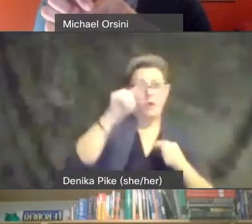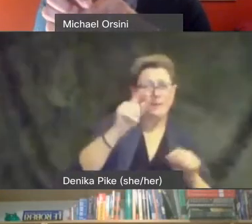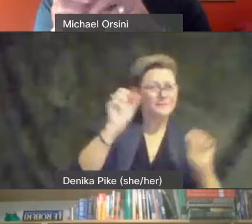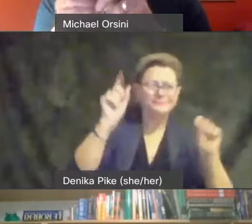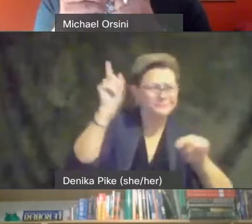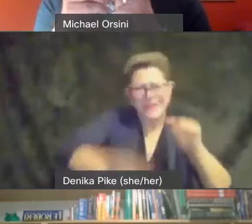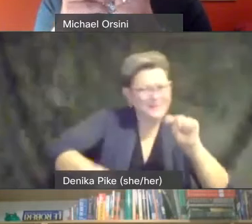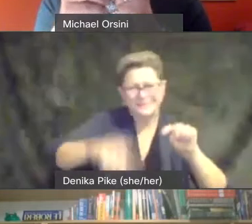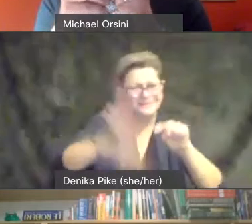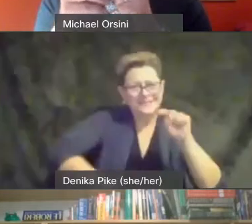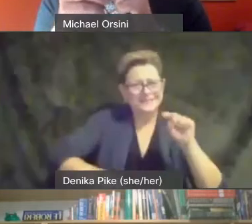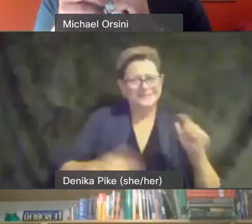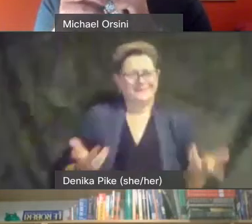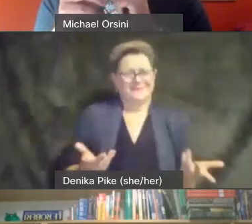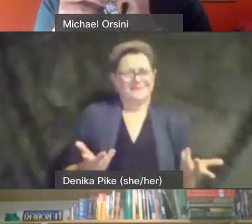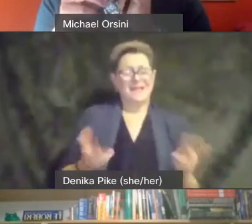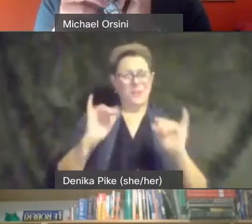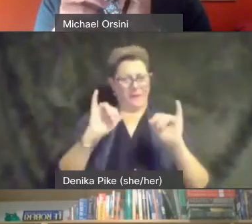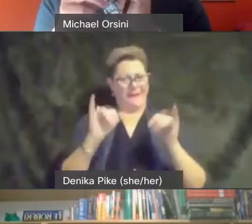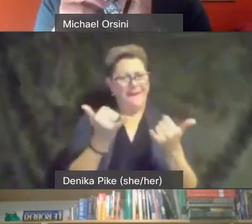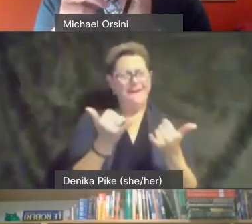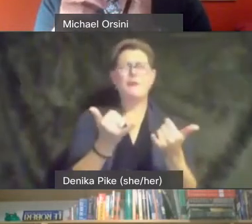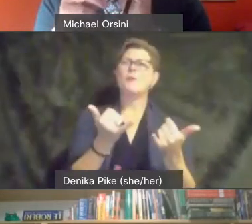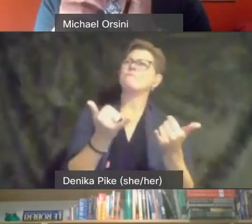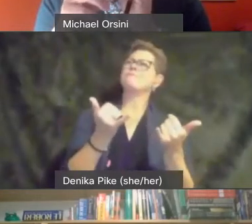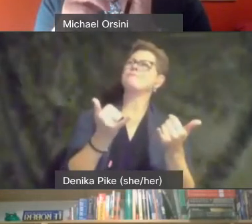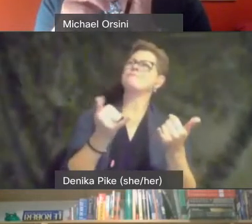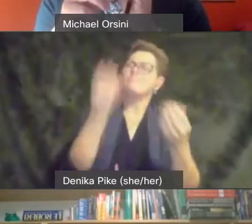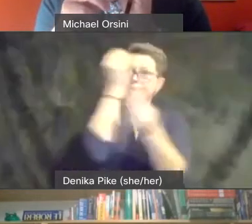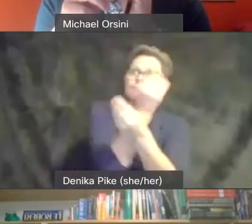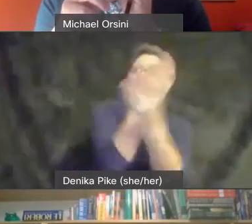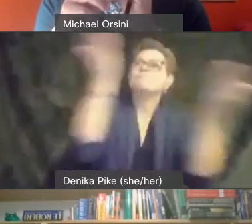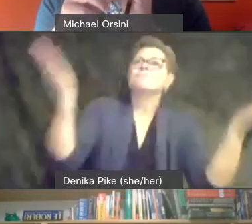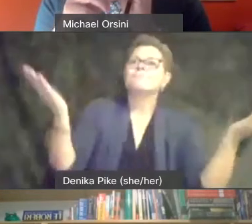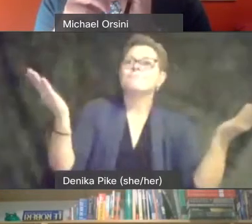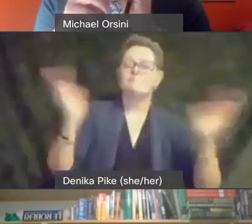Service delivery initiatives in a way that we reach people and, thirdly, who gets to decide.